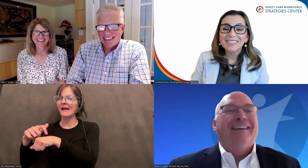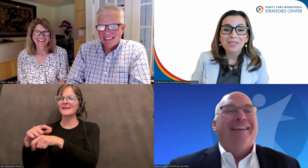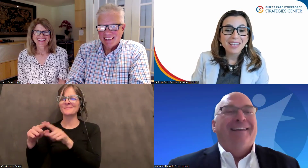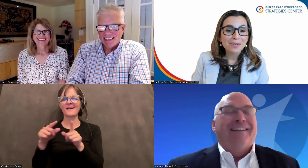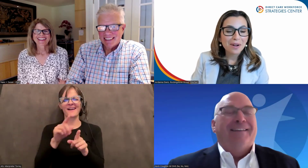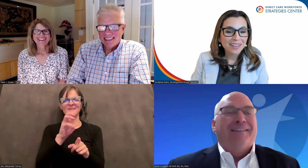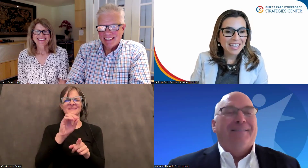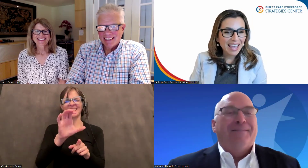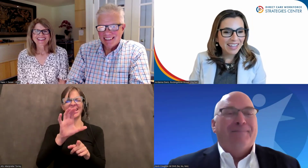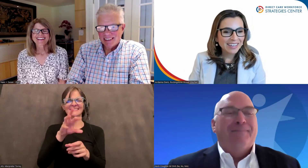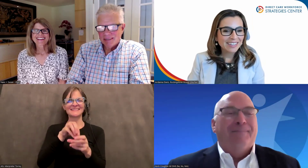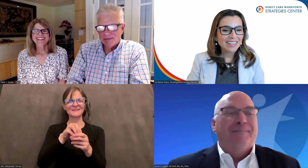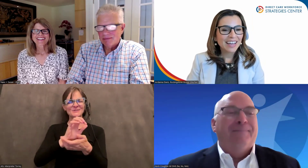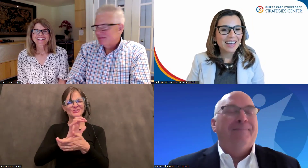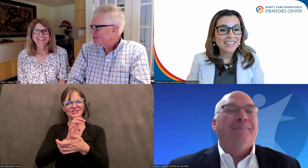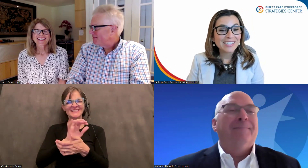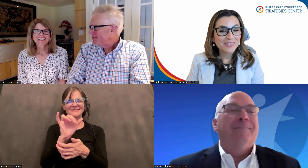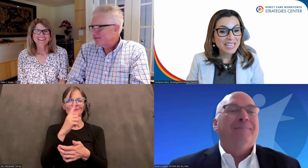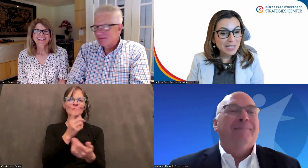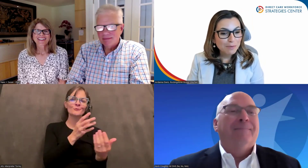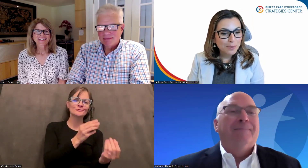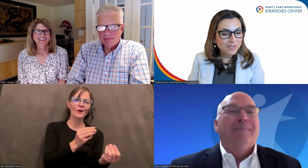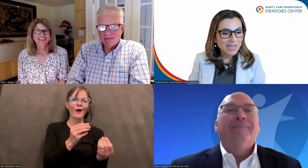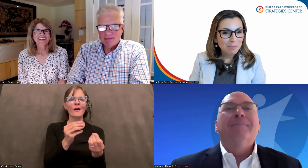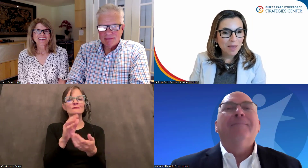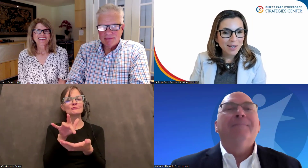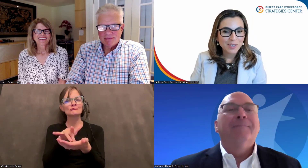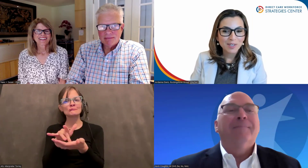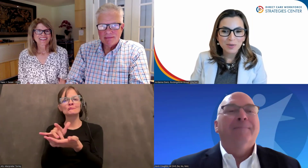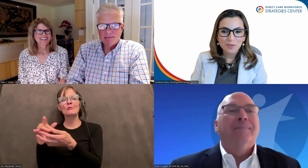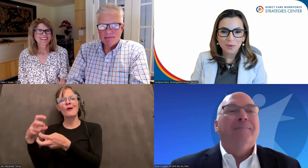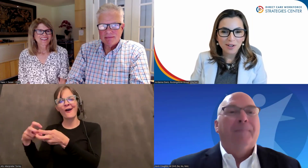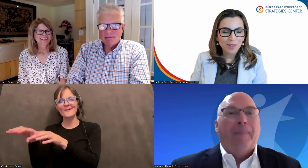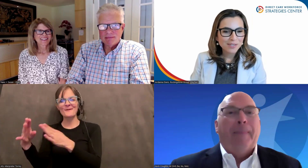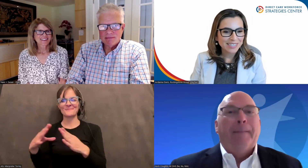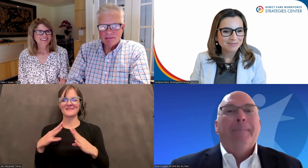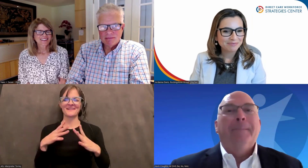So thank you all again, Stephanie Gibbs, we will send it back to you for a closing.